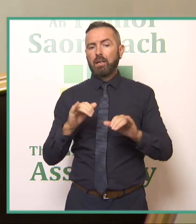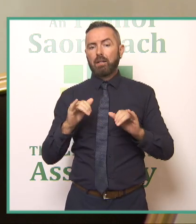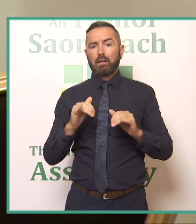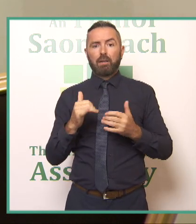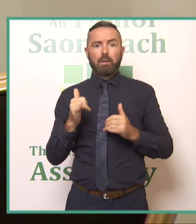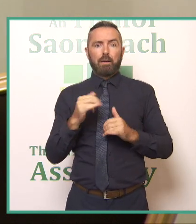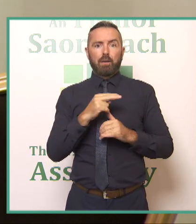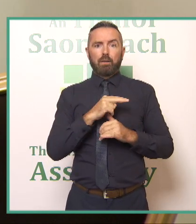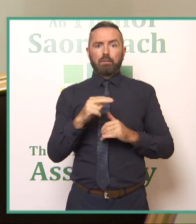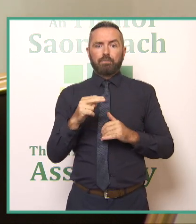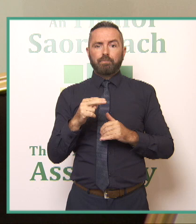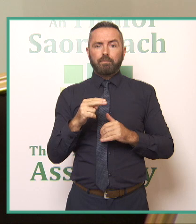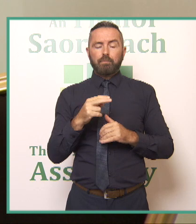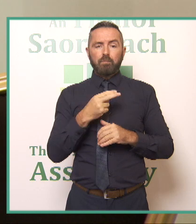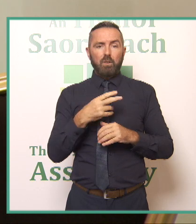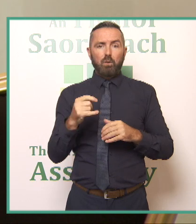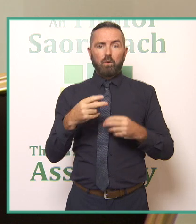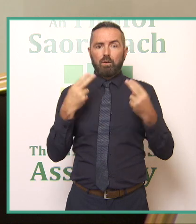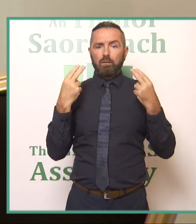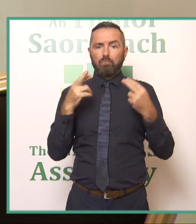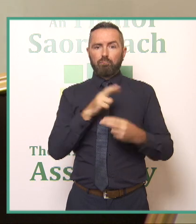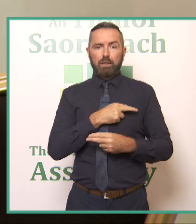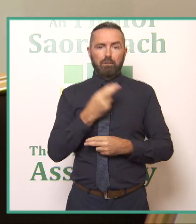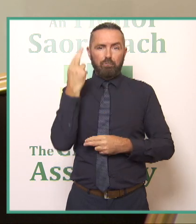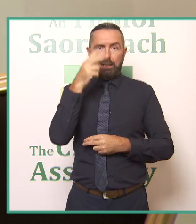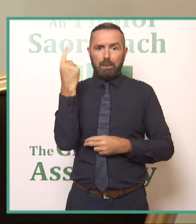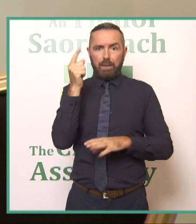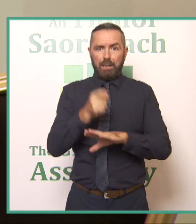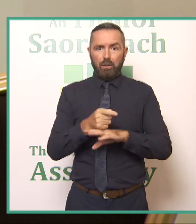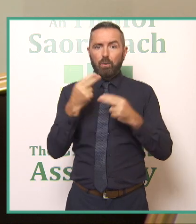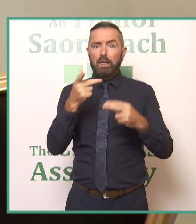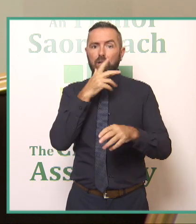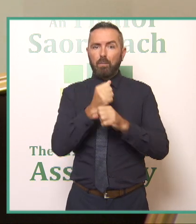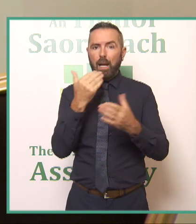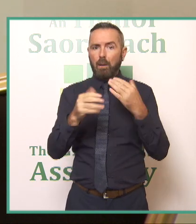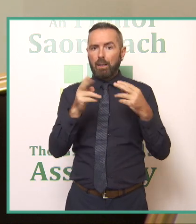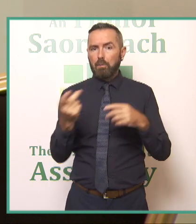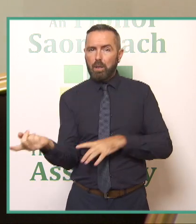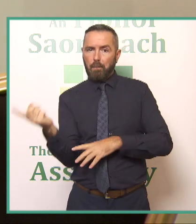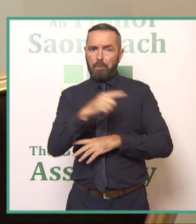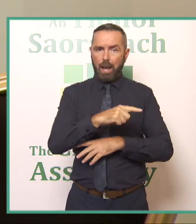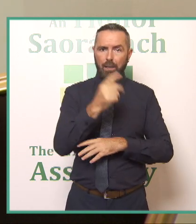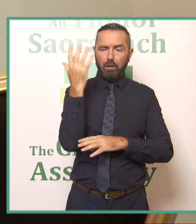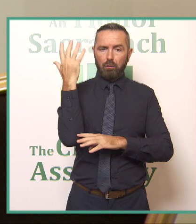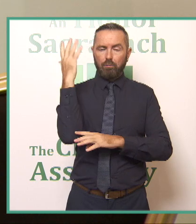not be here you need to be talking about how can we bring that tropical rainforest back or else